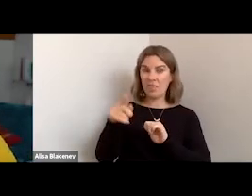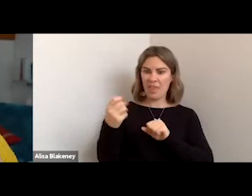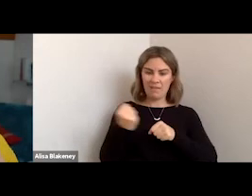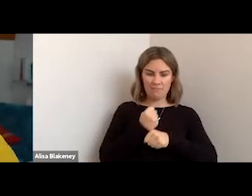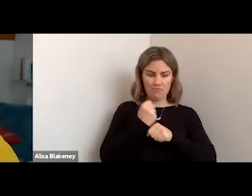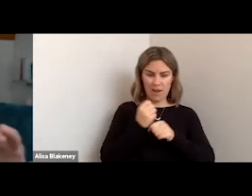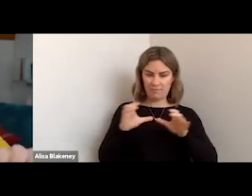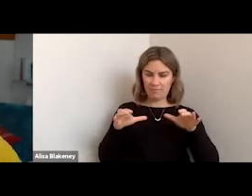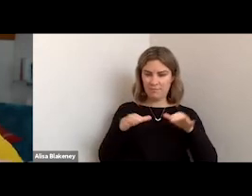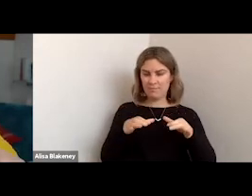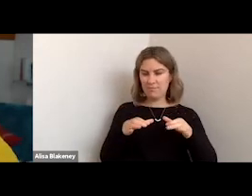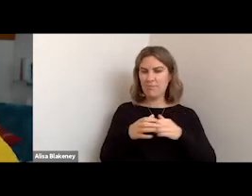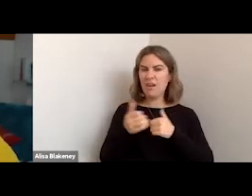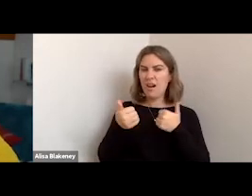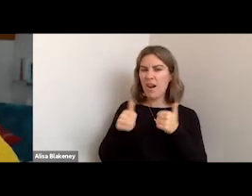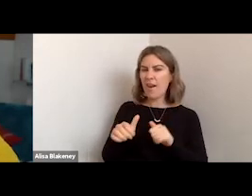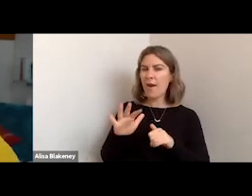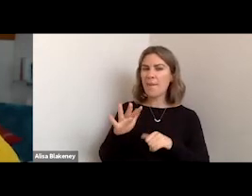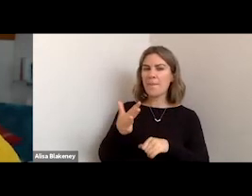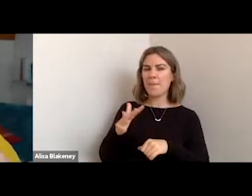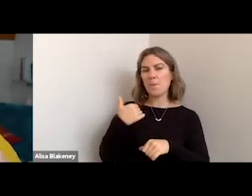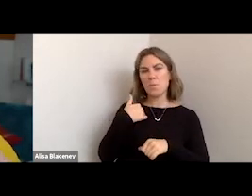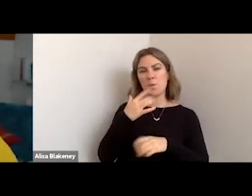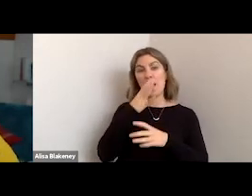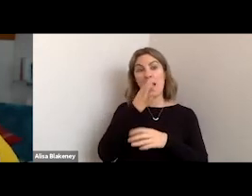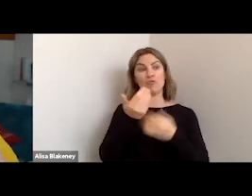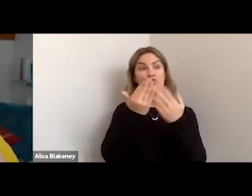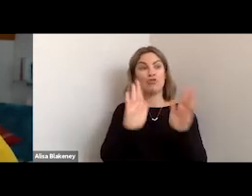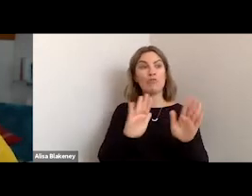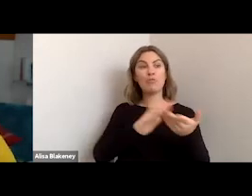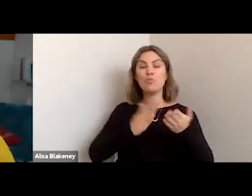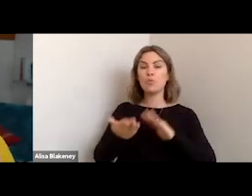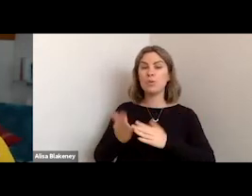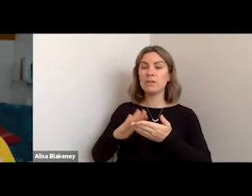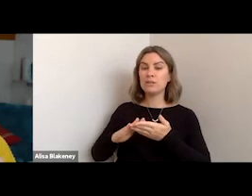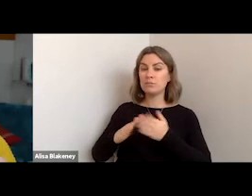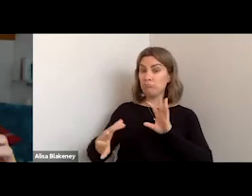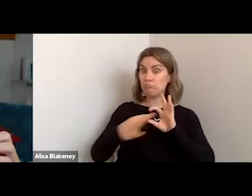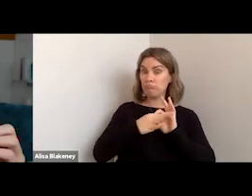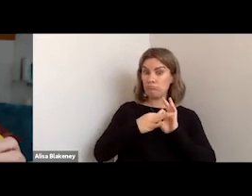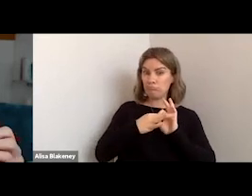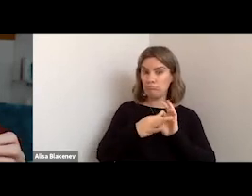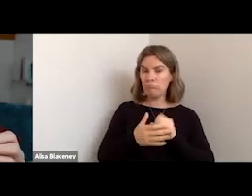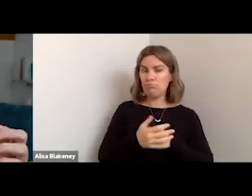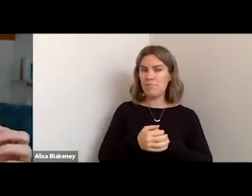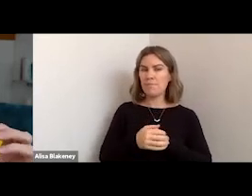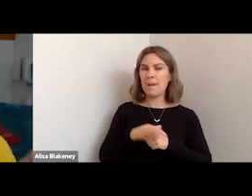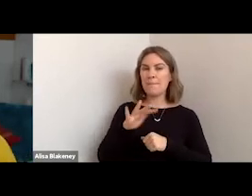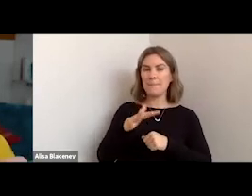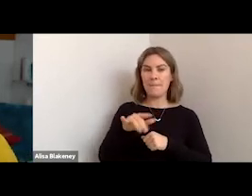be under "engagement, where you ask the general community or it could be where you ask people who are actually building their channels.